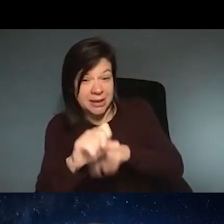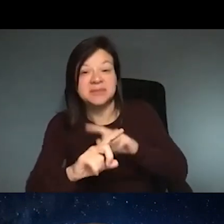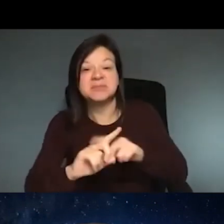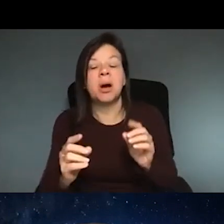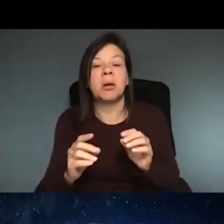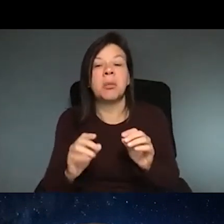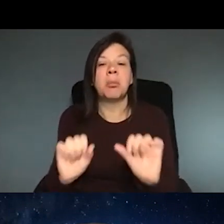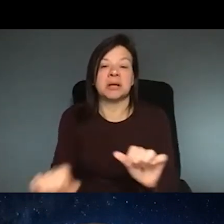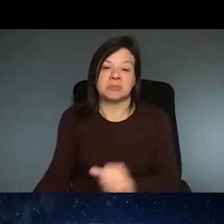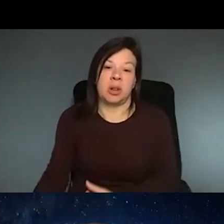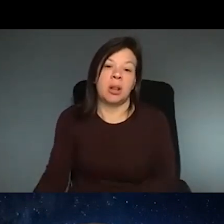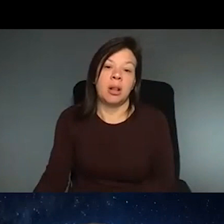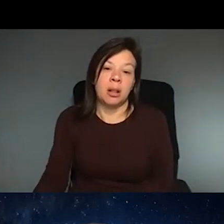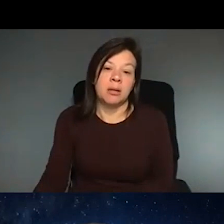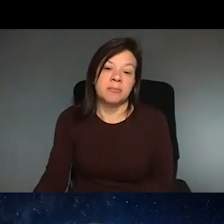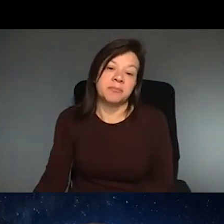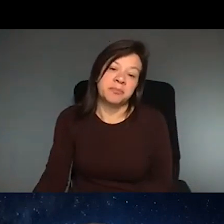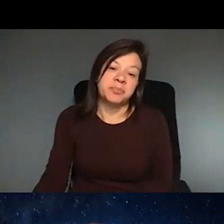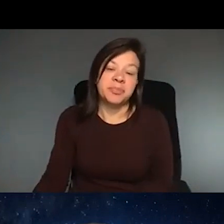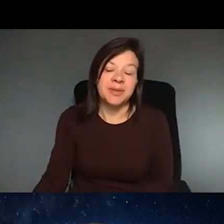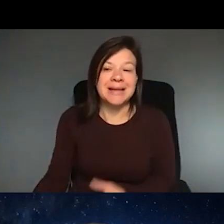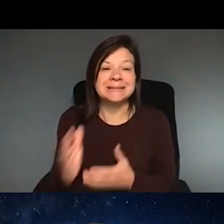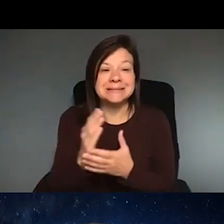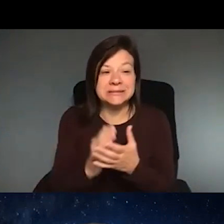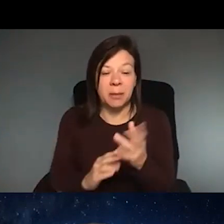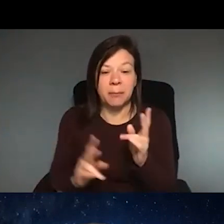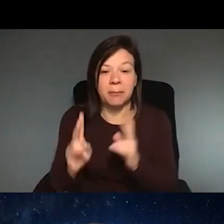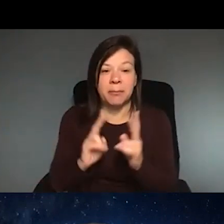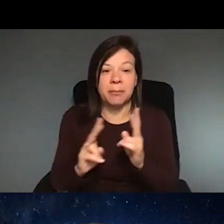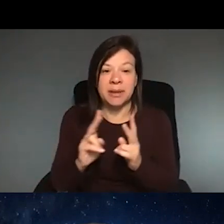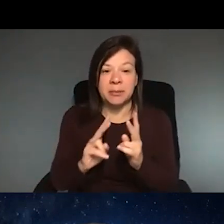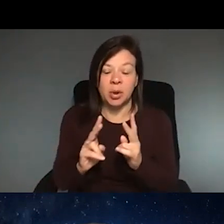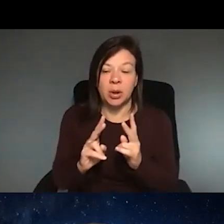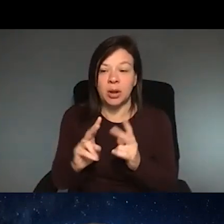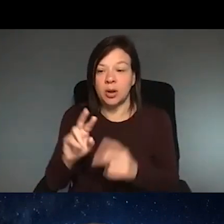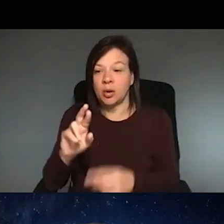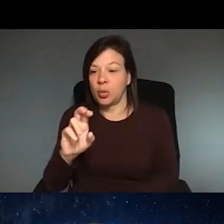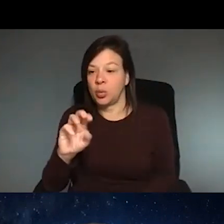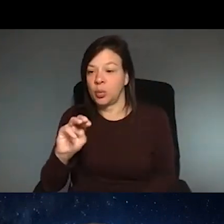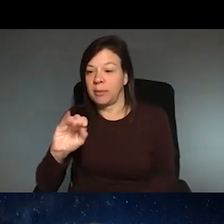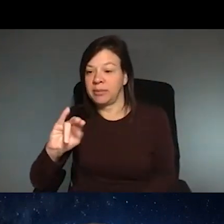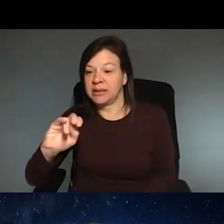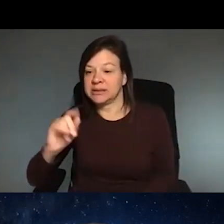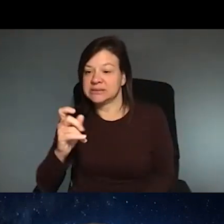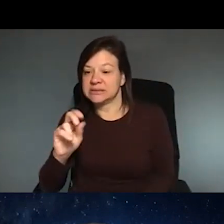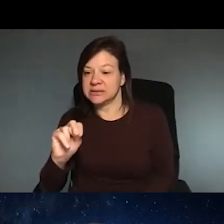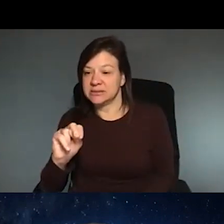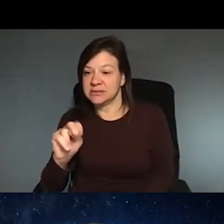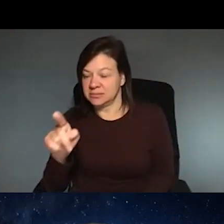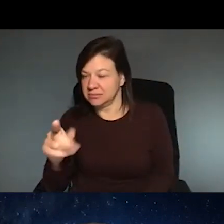AND SOME PEOPLE I BELIEVE REMINGTON WHO MIGHT BE IN HERE HAS ACTUALLY POSSIBLY DONE THAT.